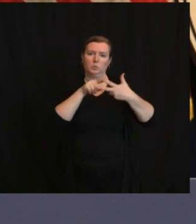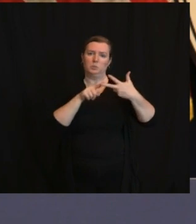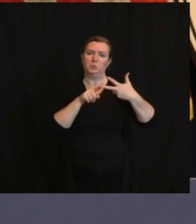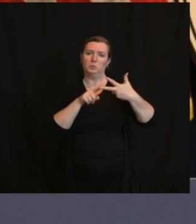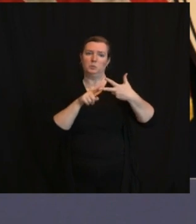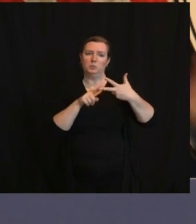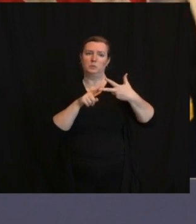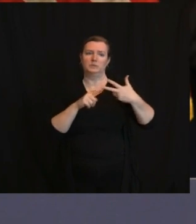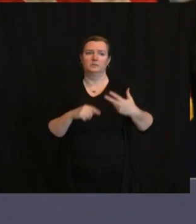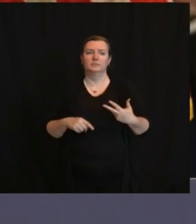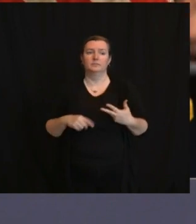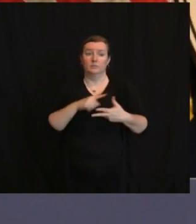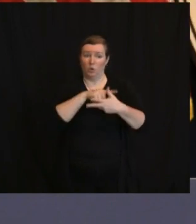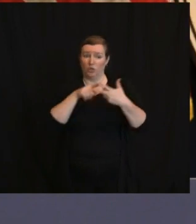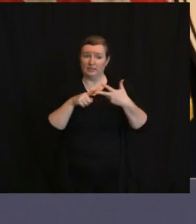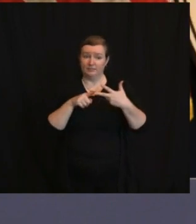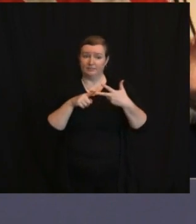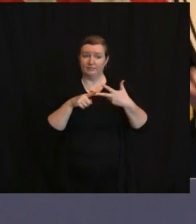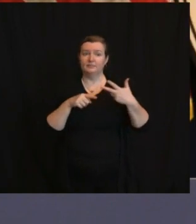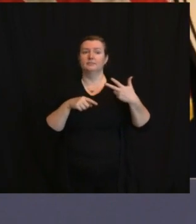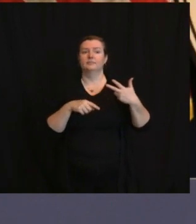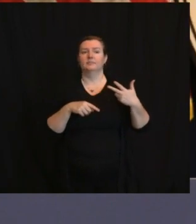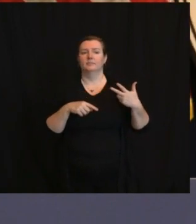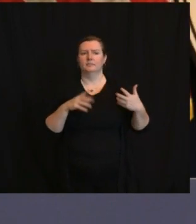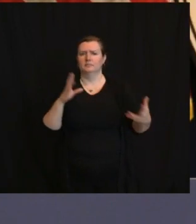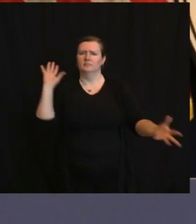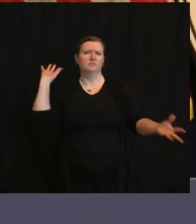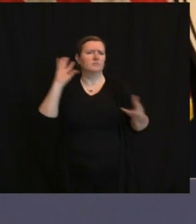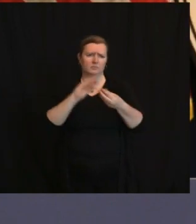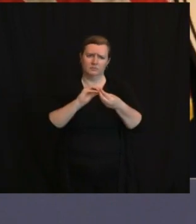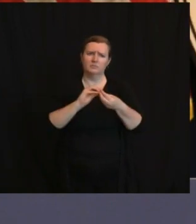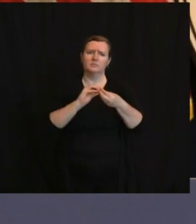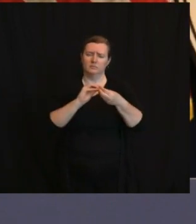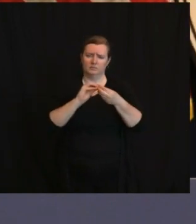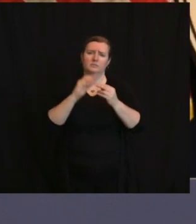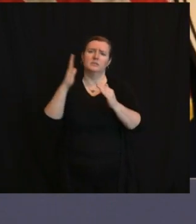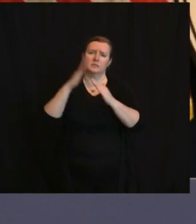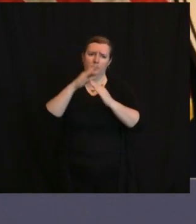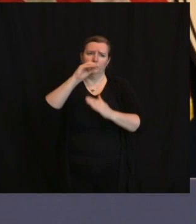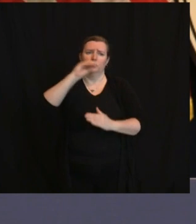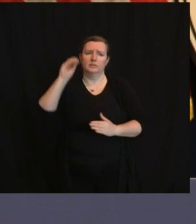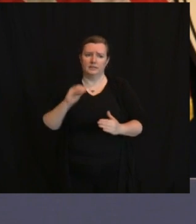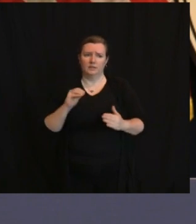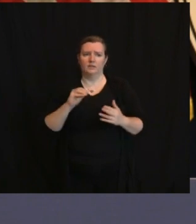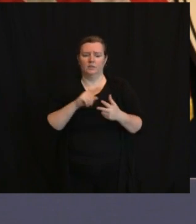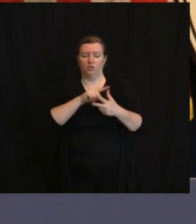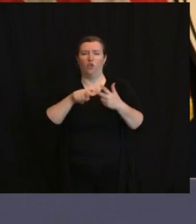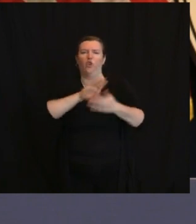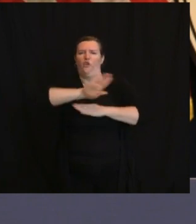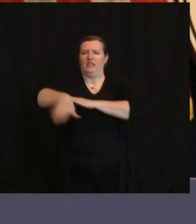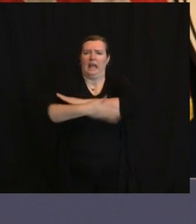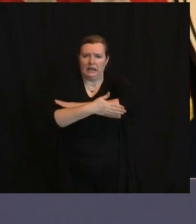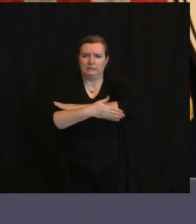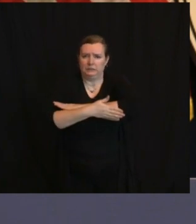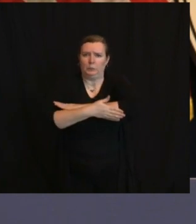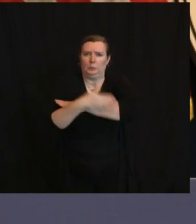NUMBER ONE, MIDDLESEX NUMBER 2 AND HUDSON NUMBER 3 TO GIVE SOME MORE ADDED HEFT TO THAT